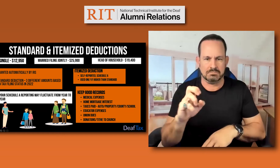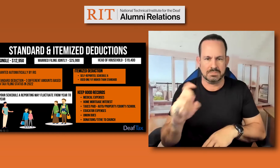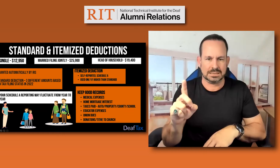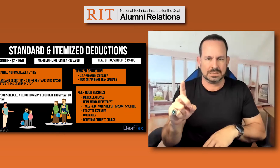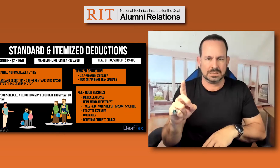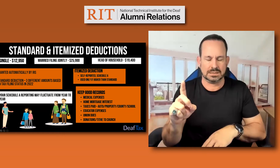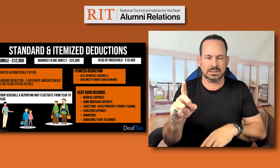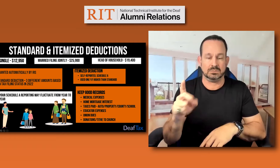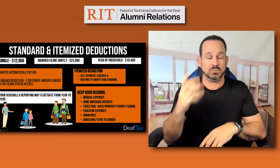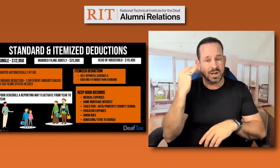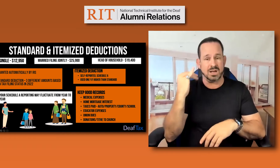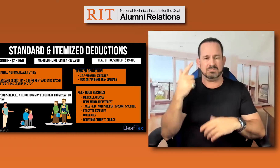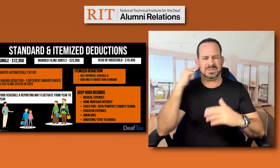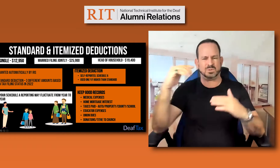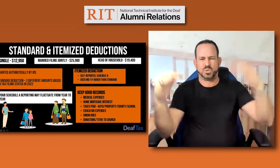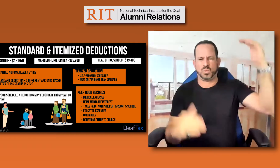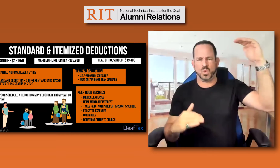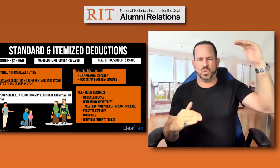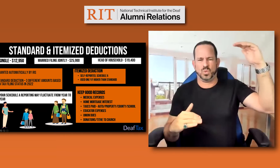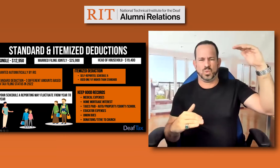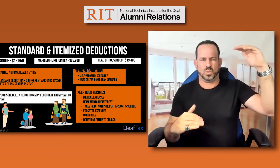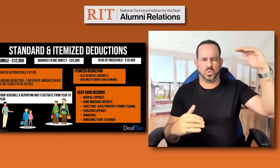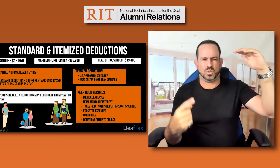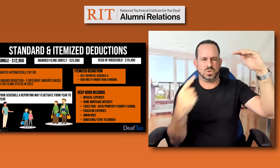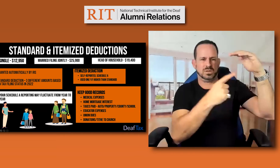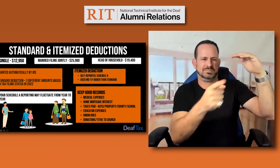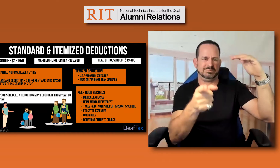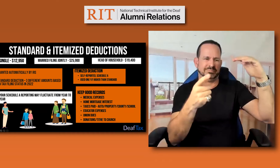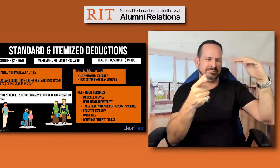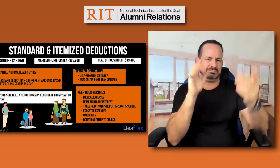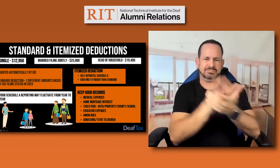There are many people who have never used itemized deductions